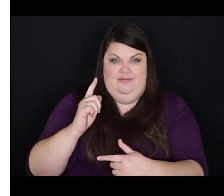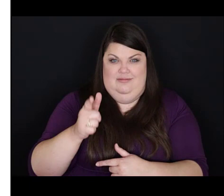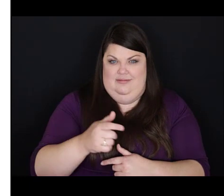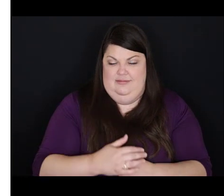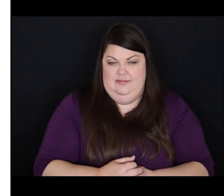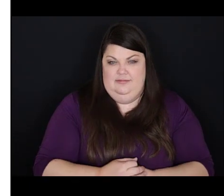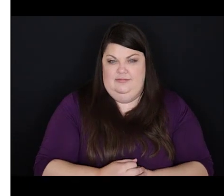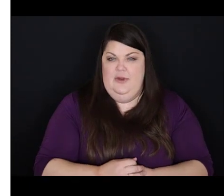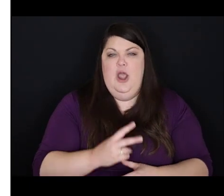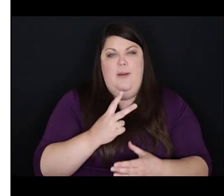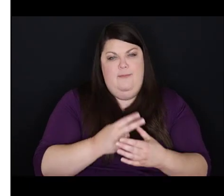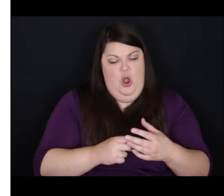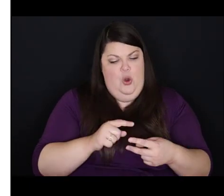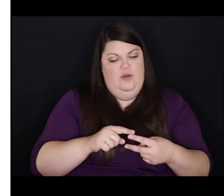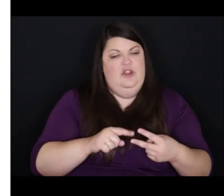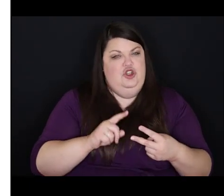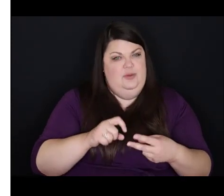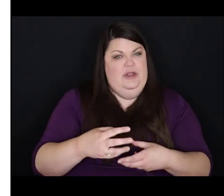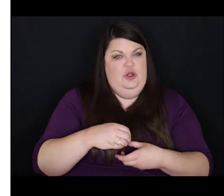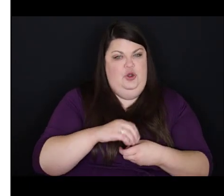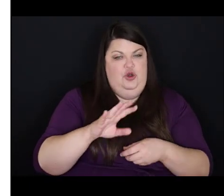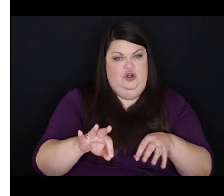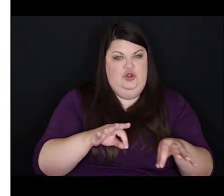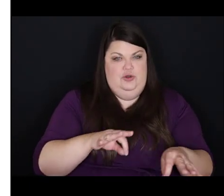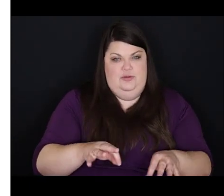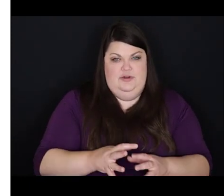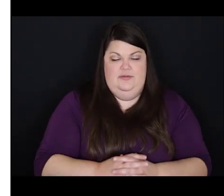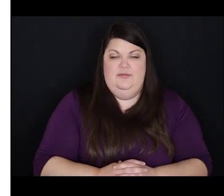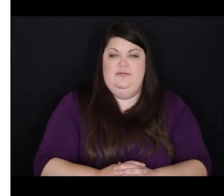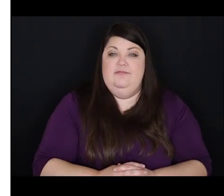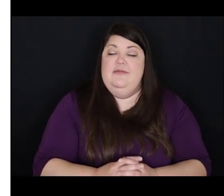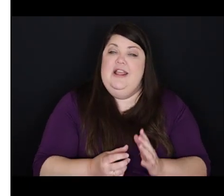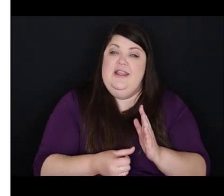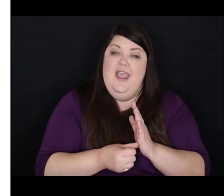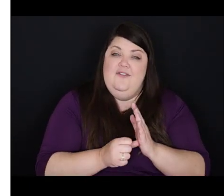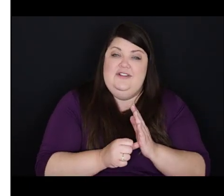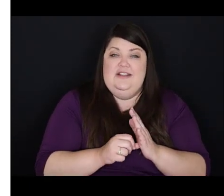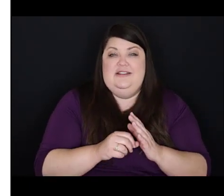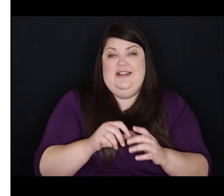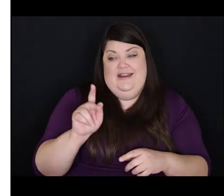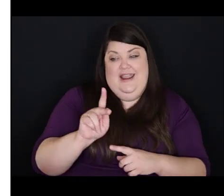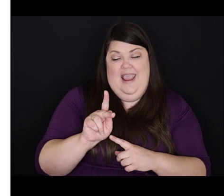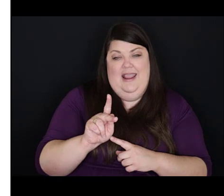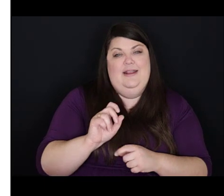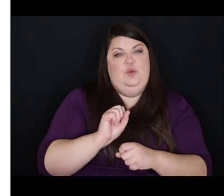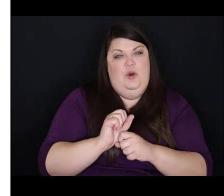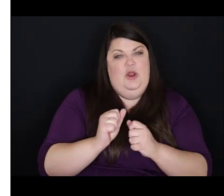be included in your description. The emphasis in Description (k) is working with employers to